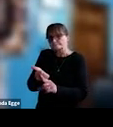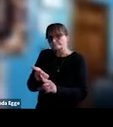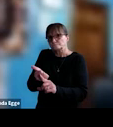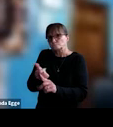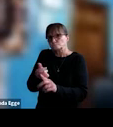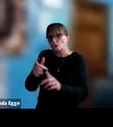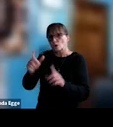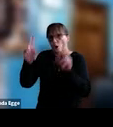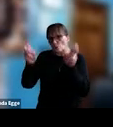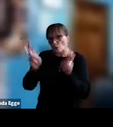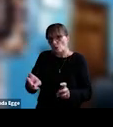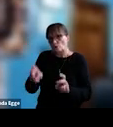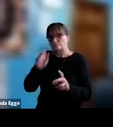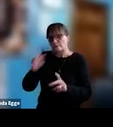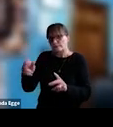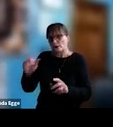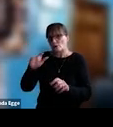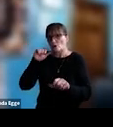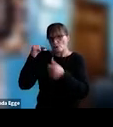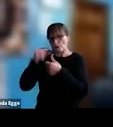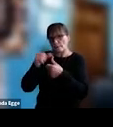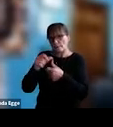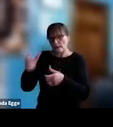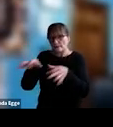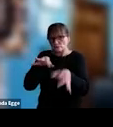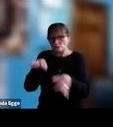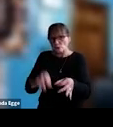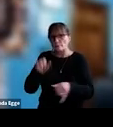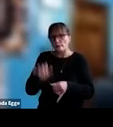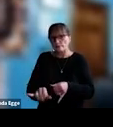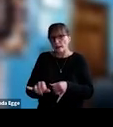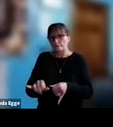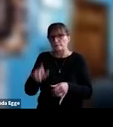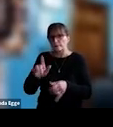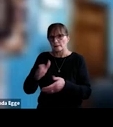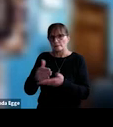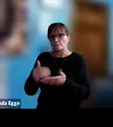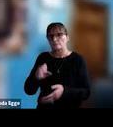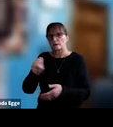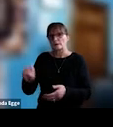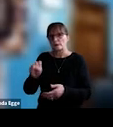and their recollection of events and describe that in this section of the medical summary report.